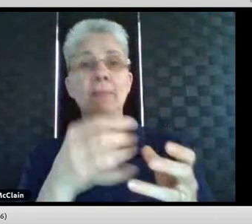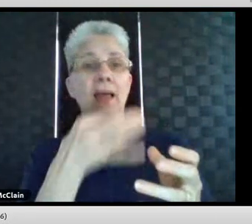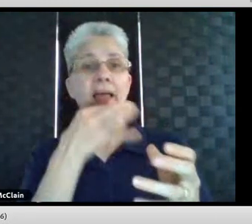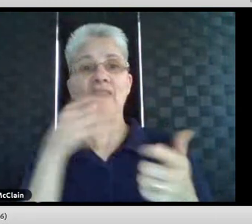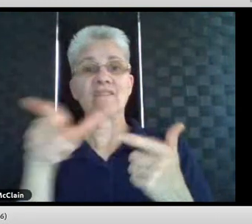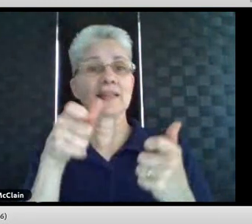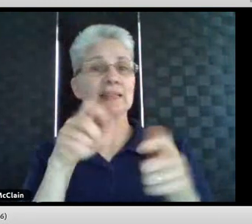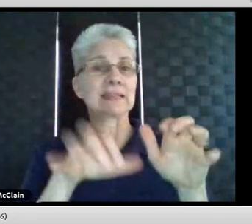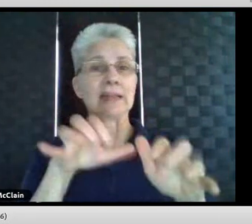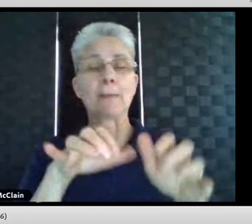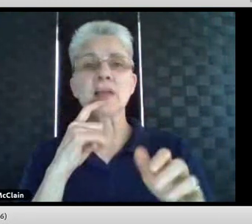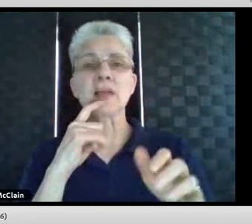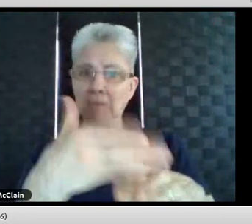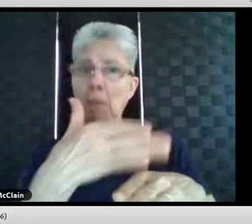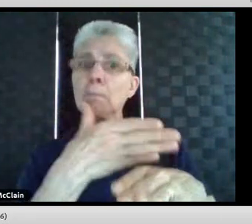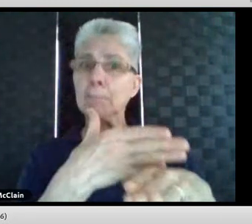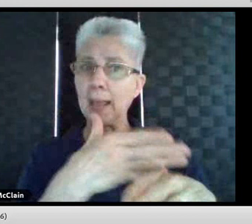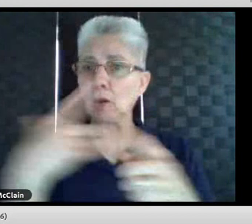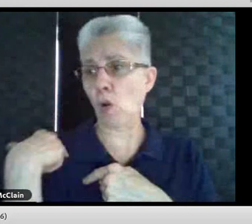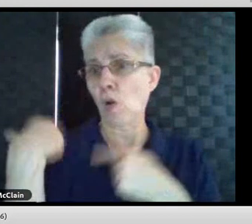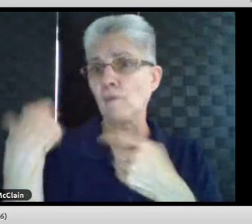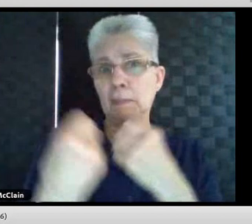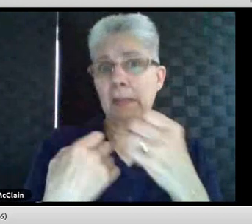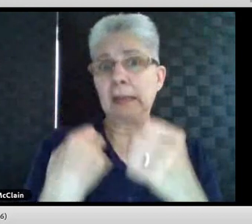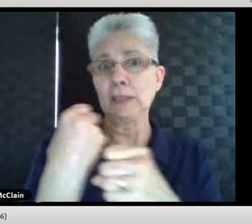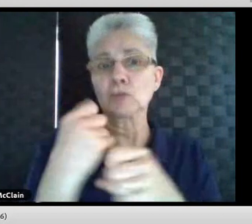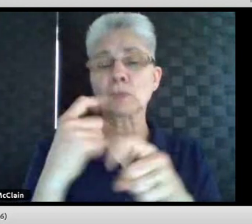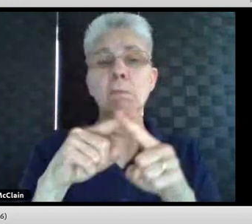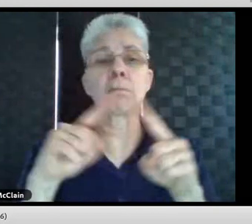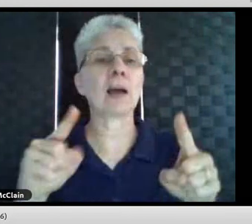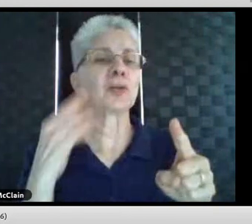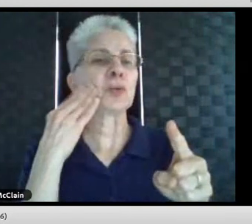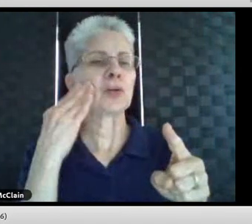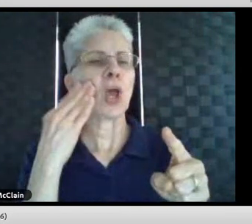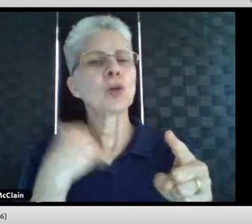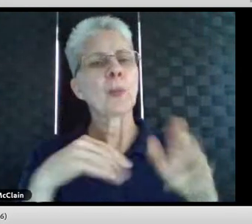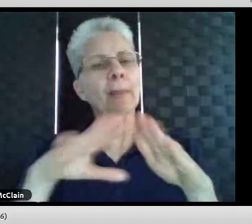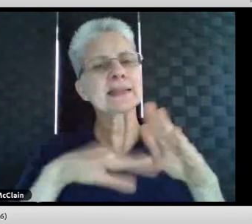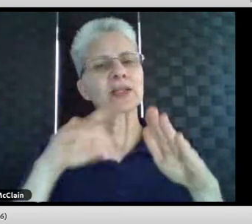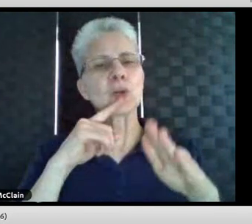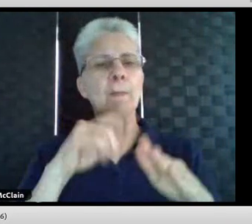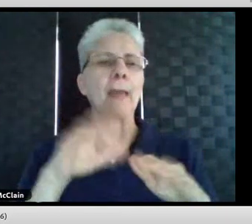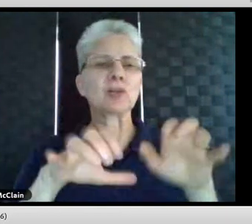I've gotten so much better over the years, but, you know, you basically need to be able to type on a computer,